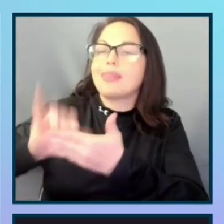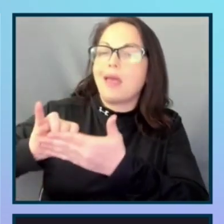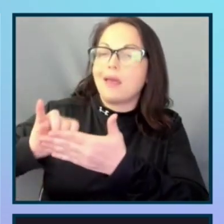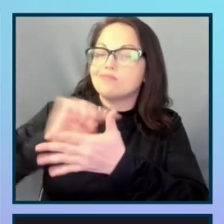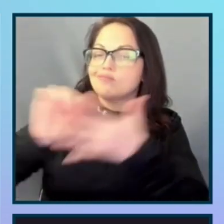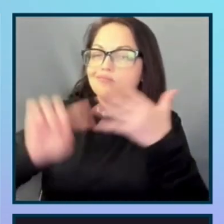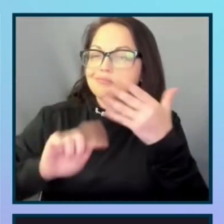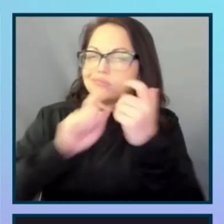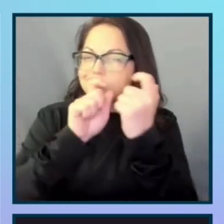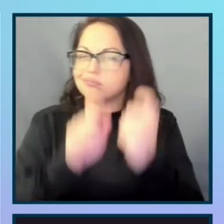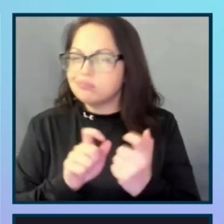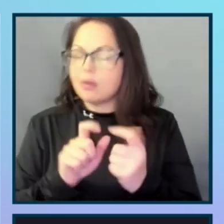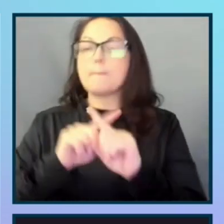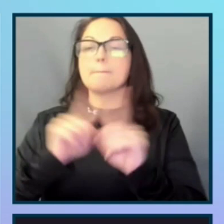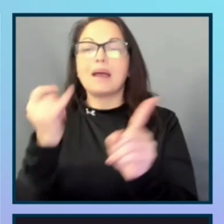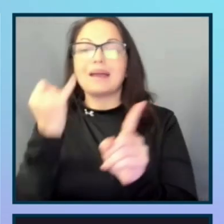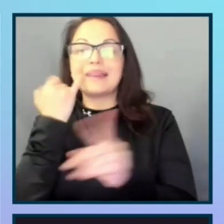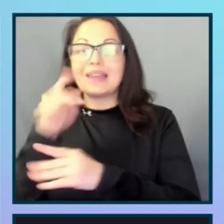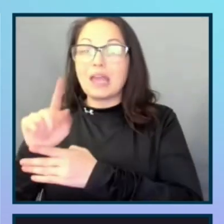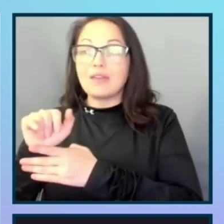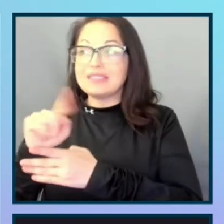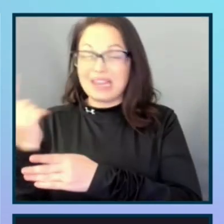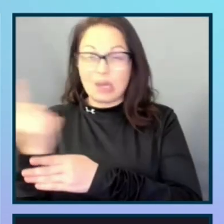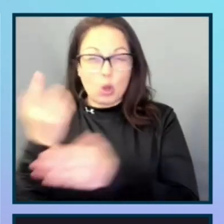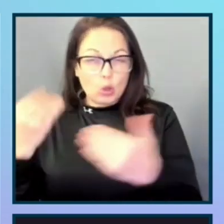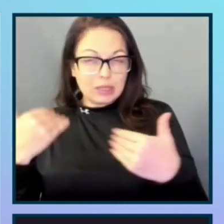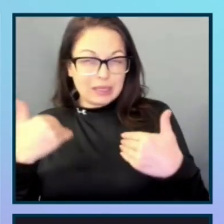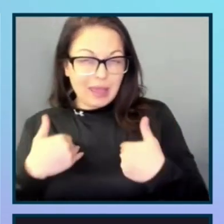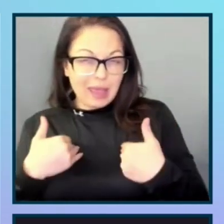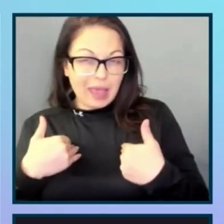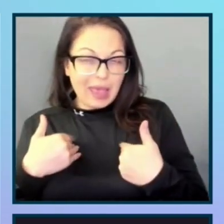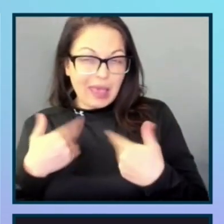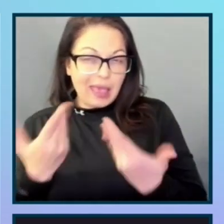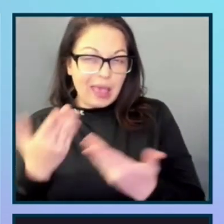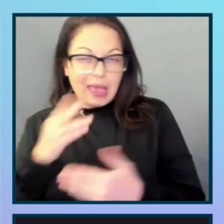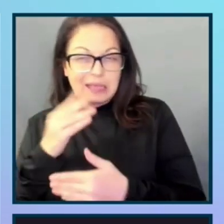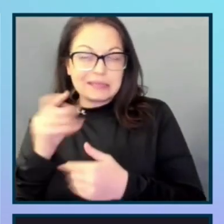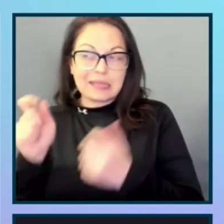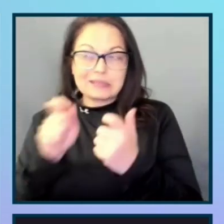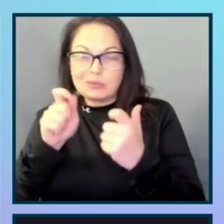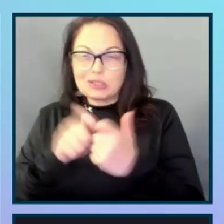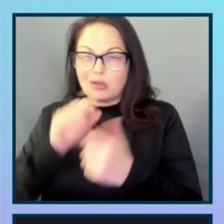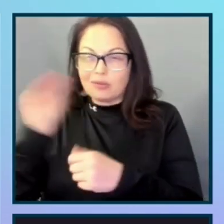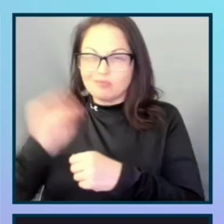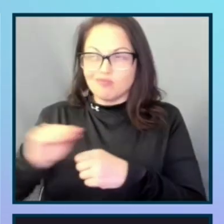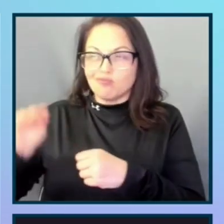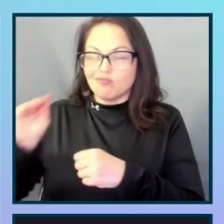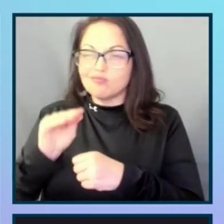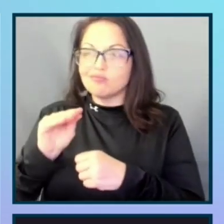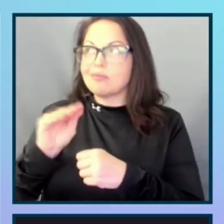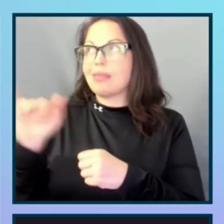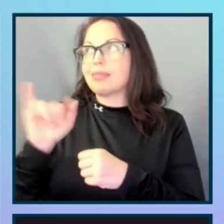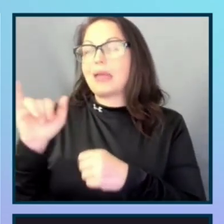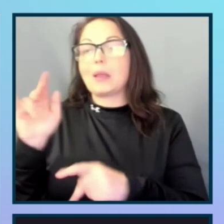or percentage of people within it, those that can engage with it, those we have tracked in the past, those who we have drawn